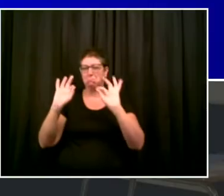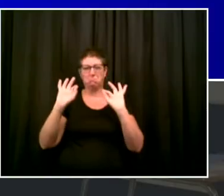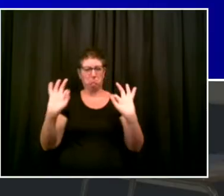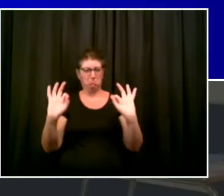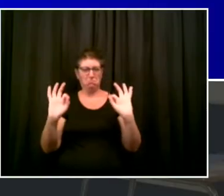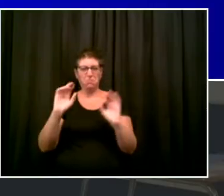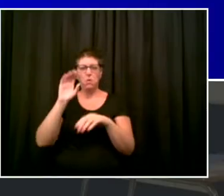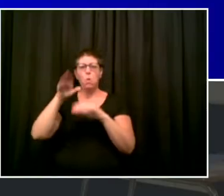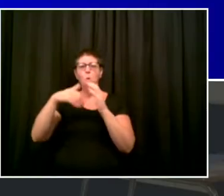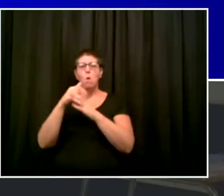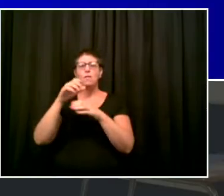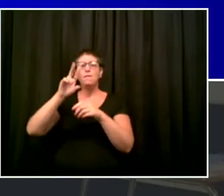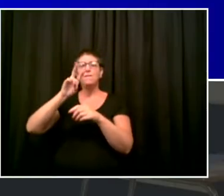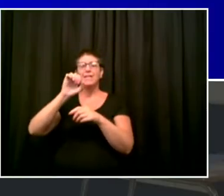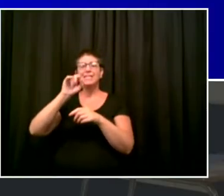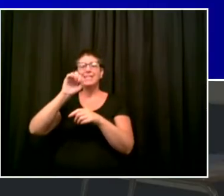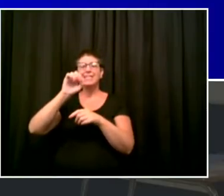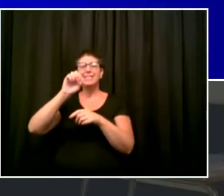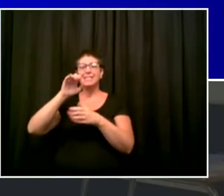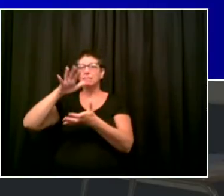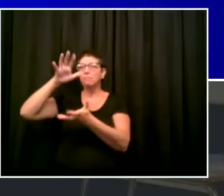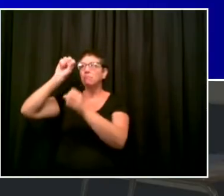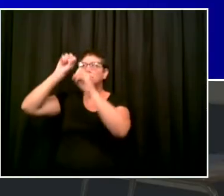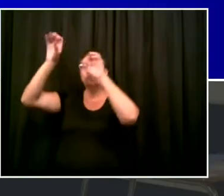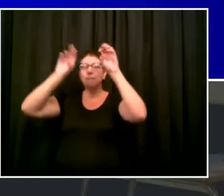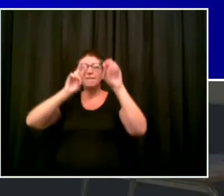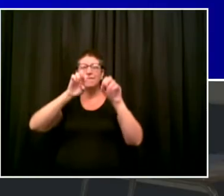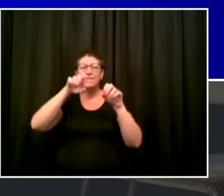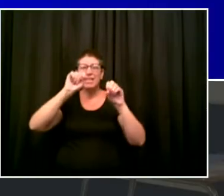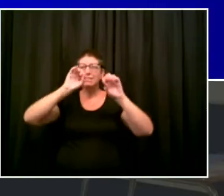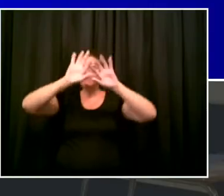SCHOOL BUILDINGS HAVE EBEN INSPECTED.